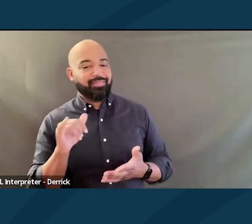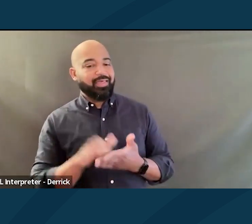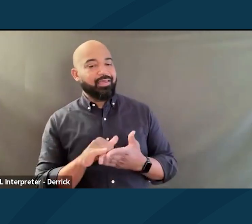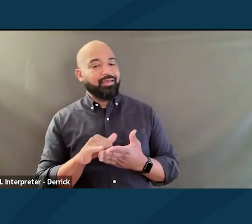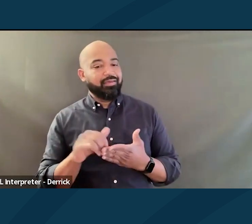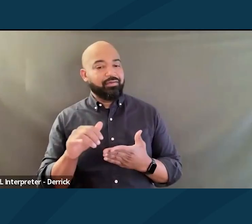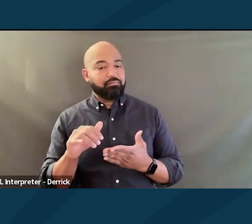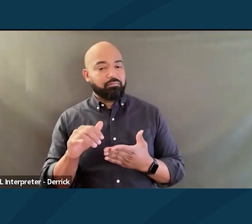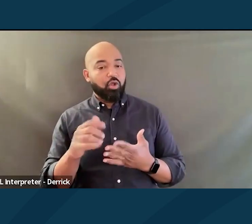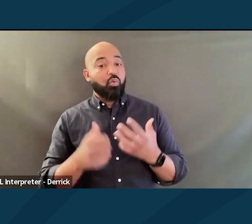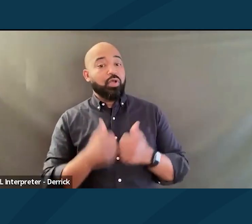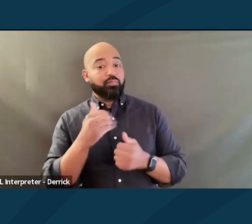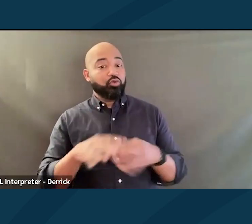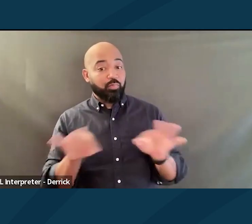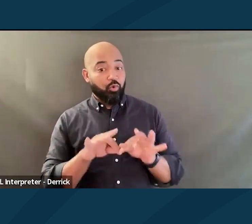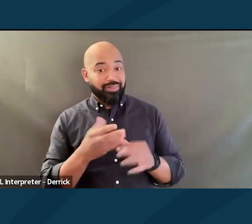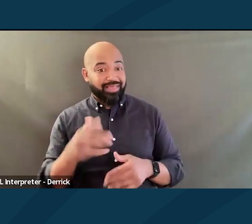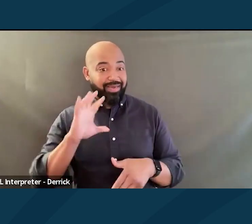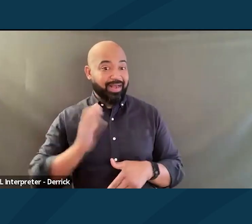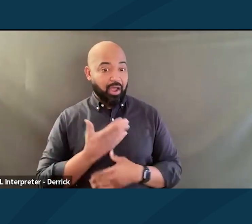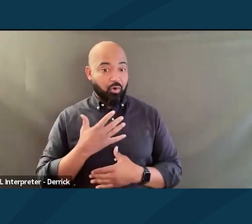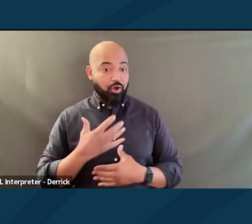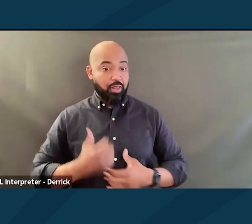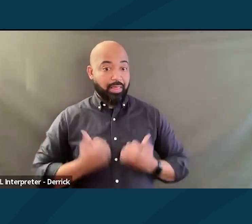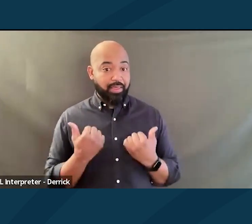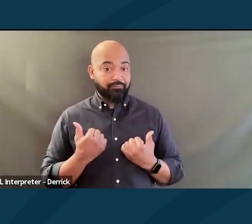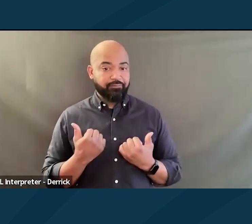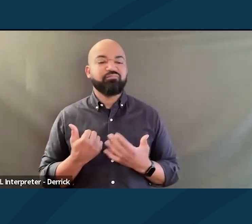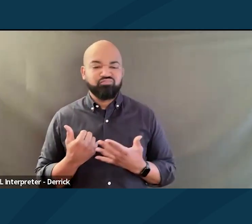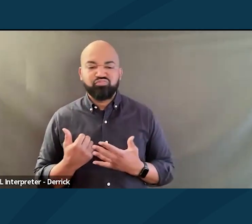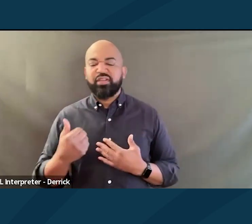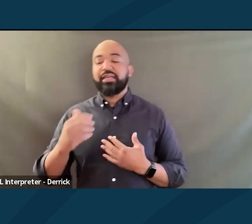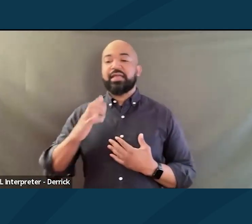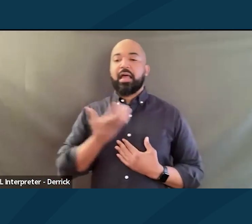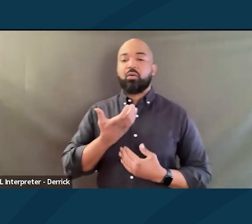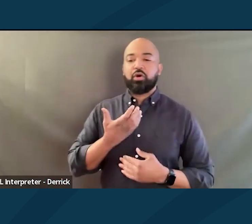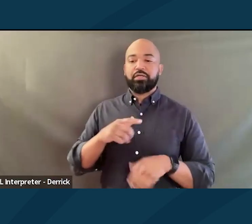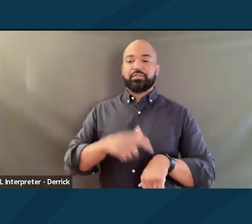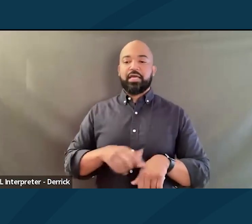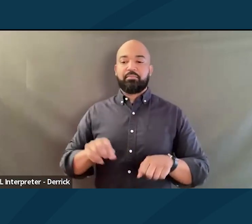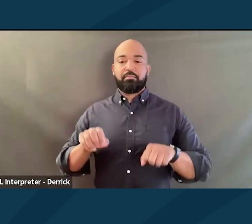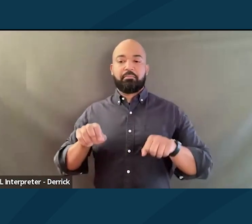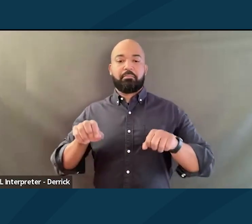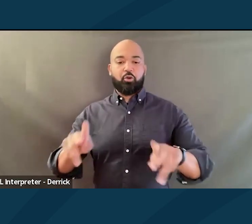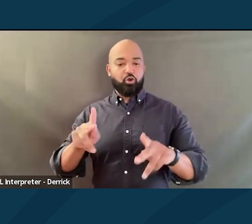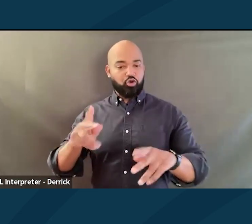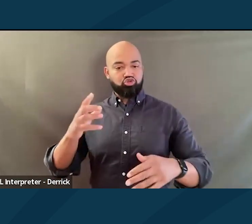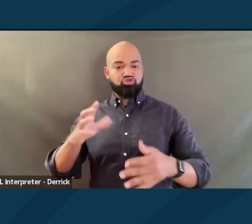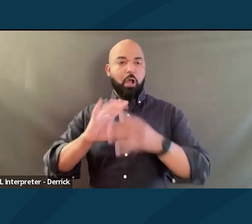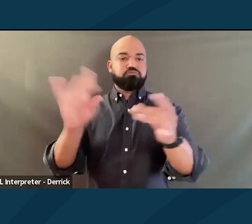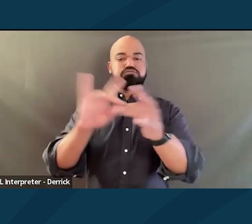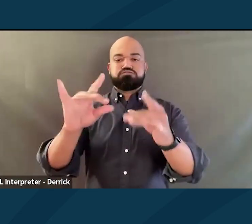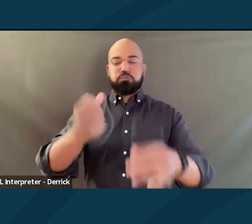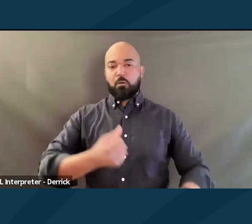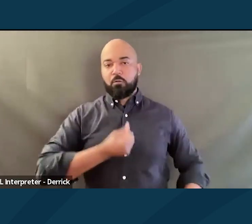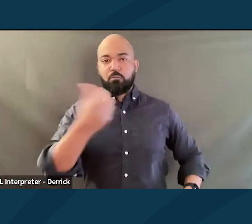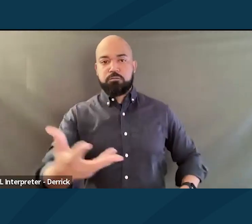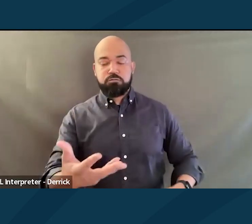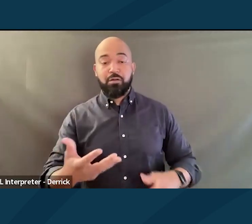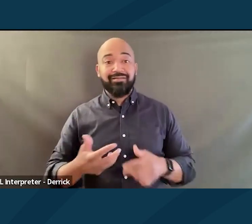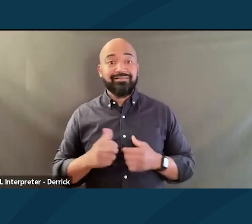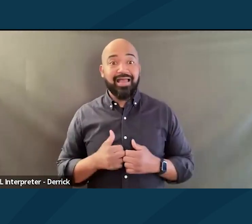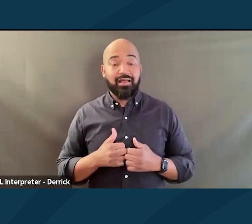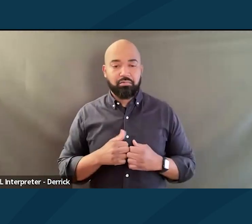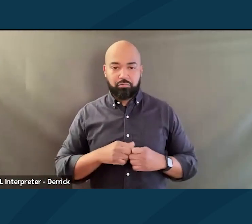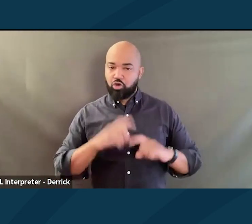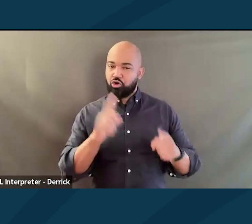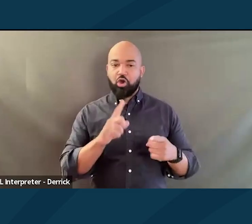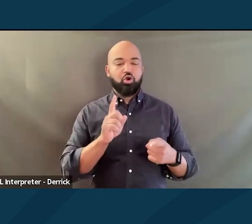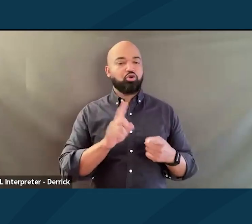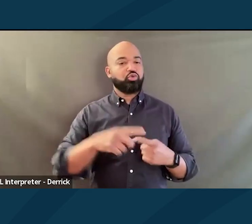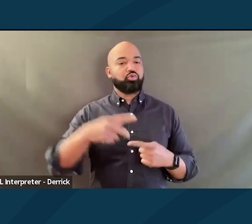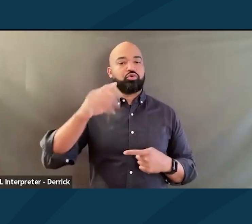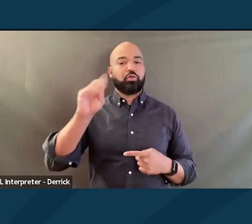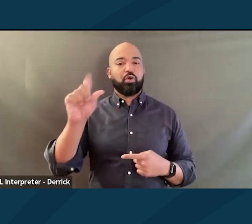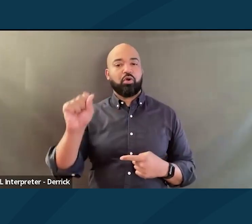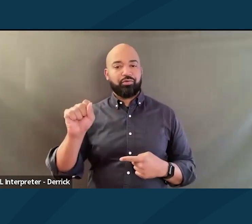it is our time to raise our voices, to go to the polls, to know who is the best person to